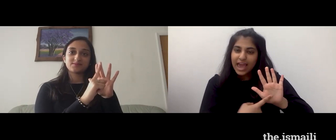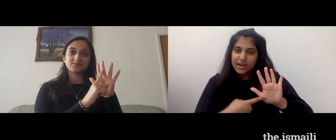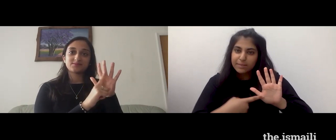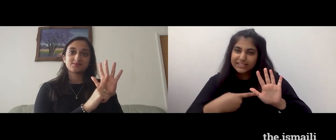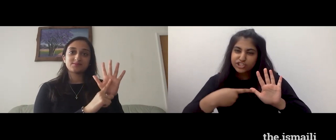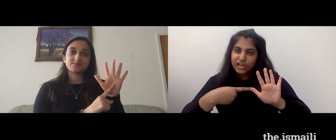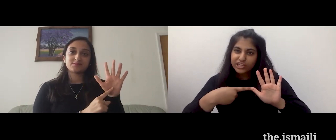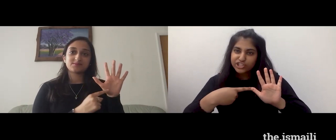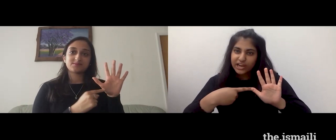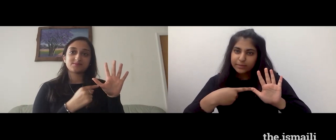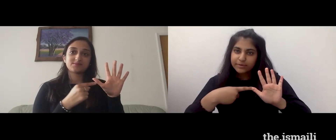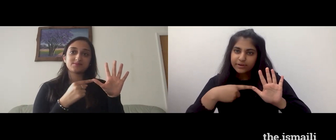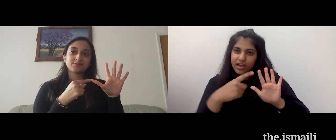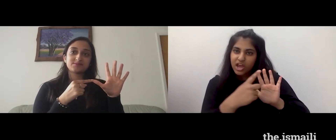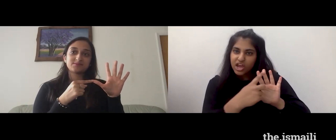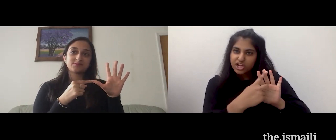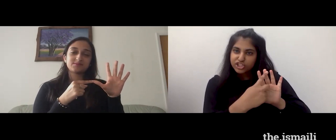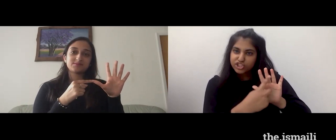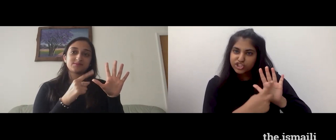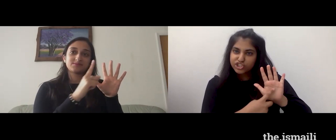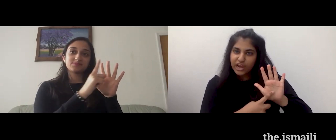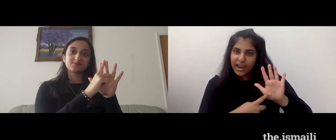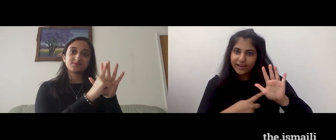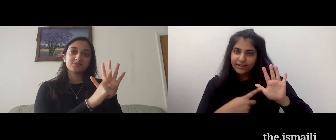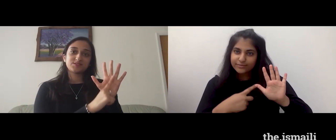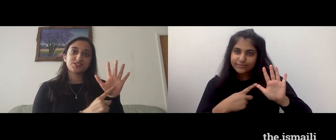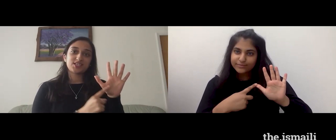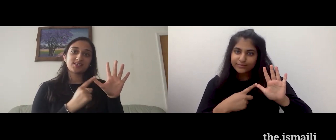and it makes a “J” shape, “J”.